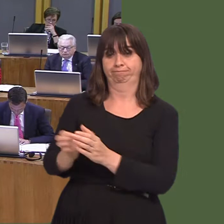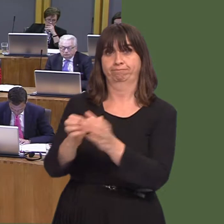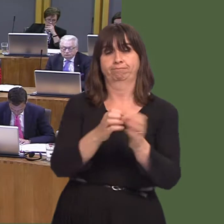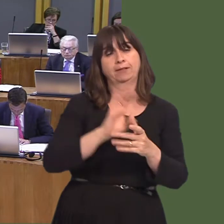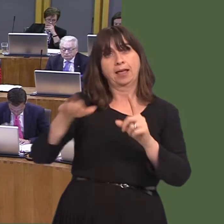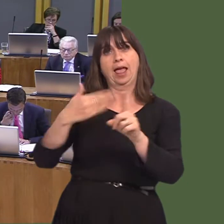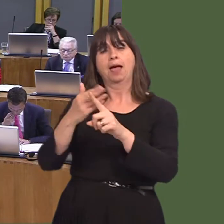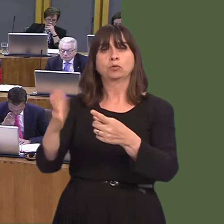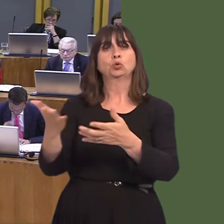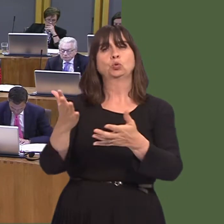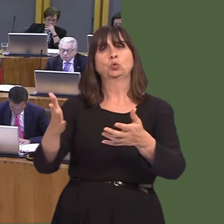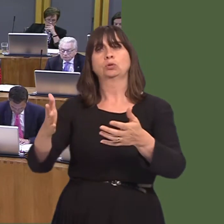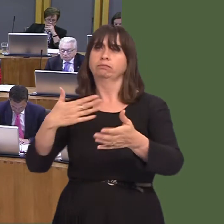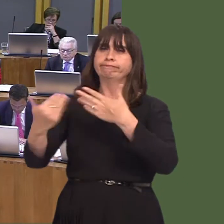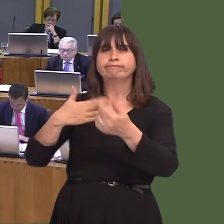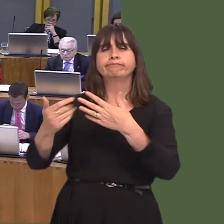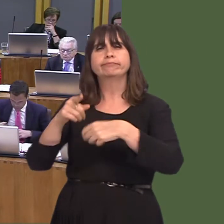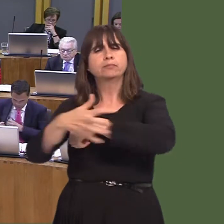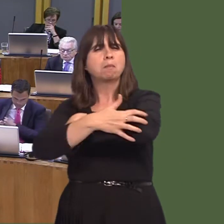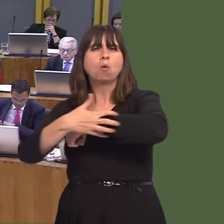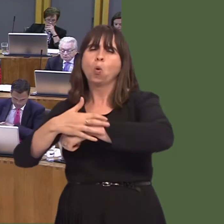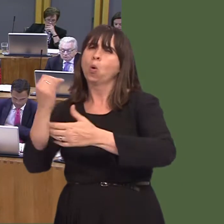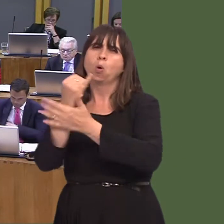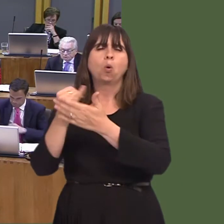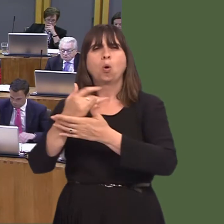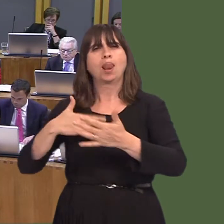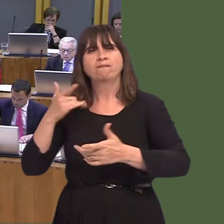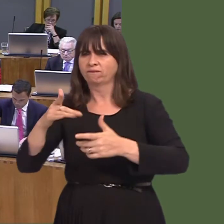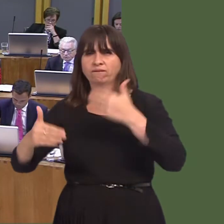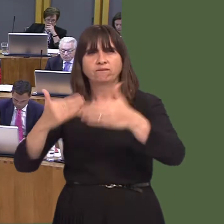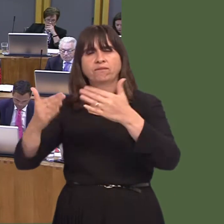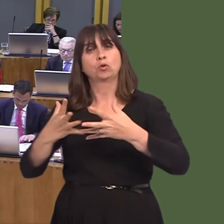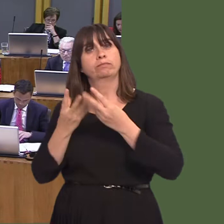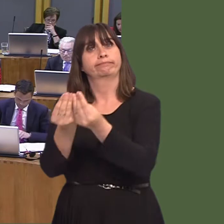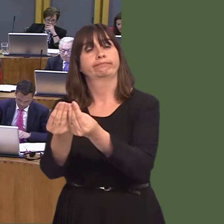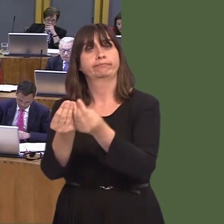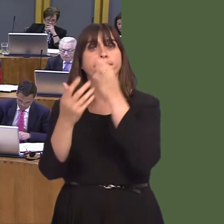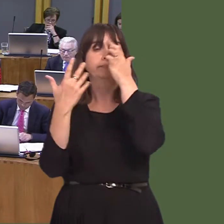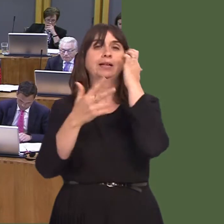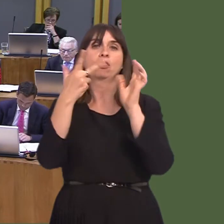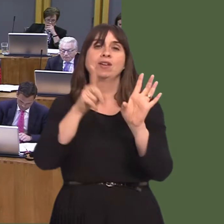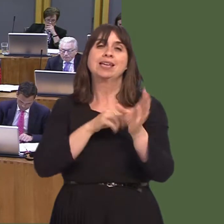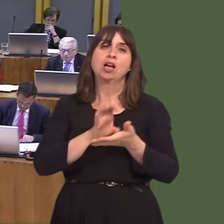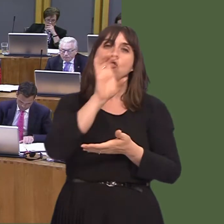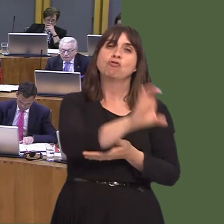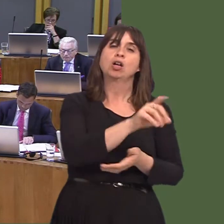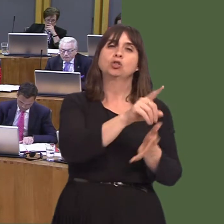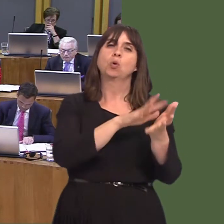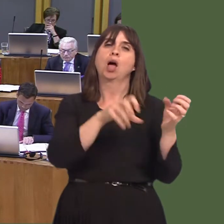Africa in ways that deliver benefits both to Wales and Africa. We recently awarded a three-year grant to Hub Cymru Africa and opened a small grant